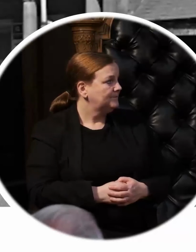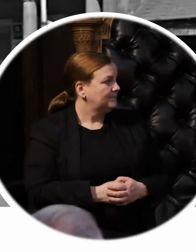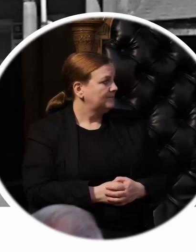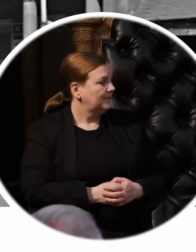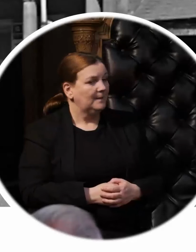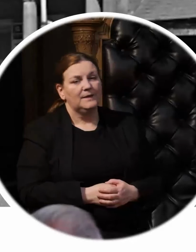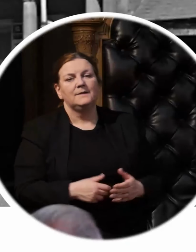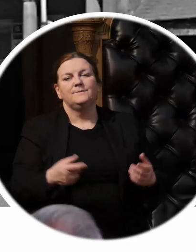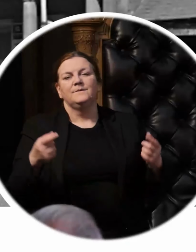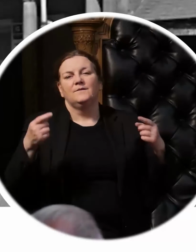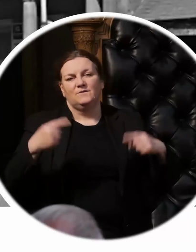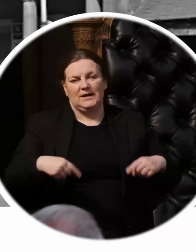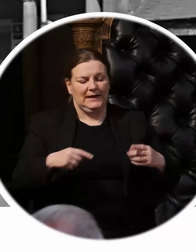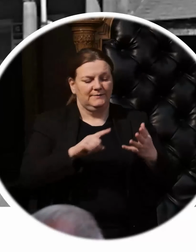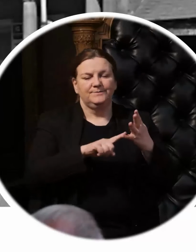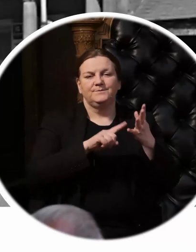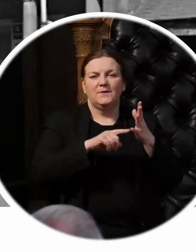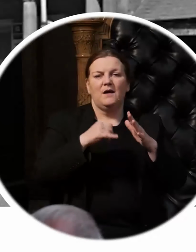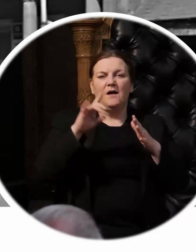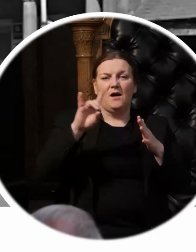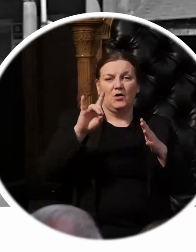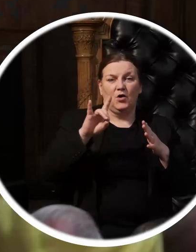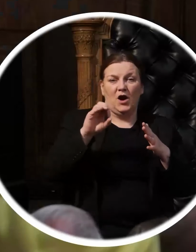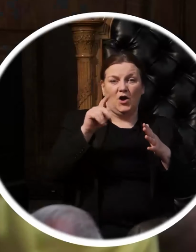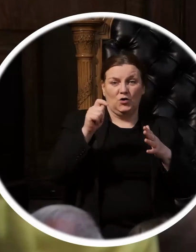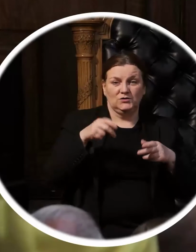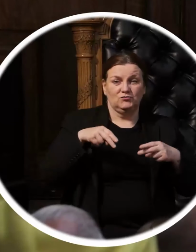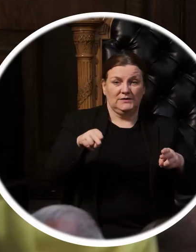And so finally we come to Harcourt Street Station. I mentioned George Wilkinson,